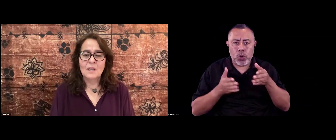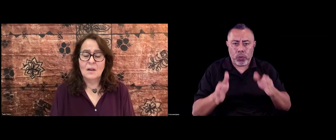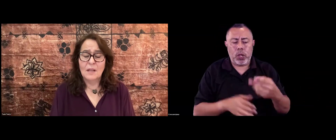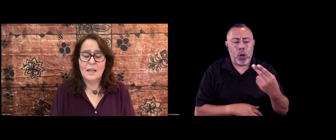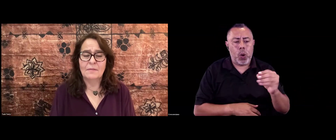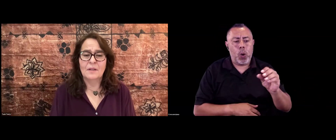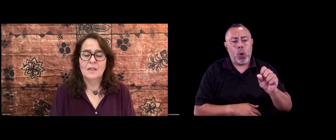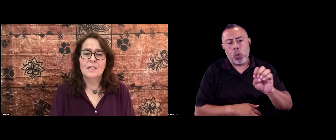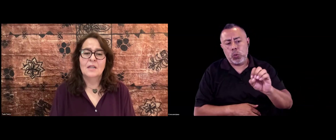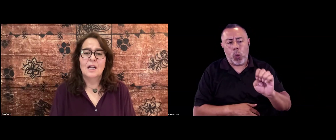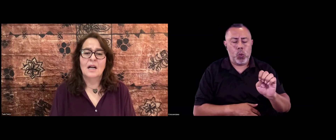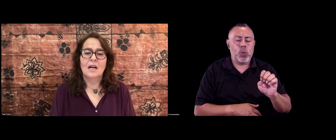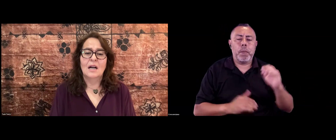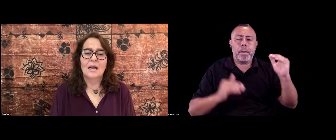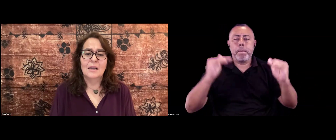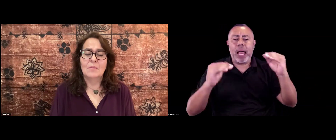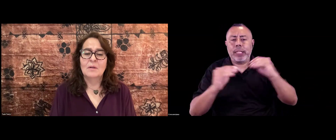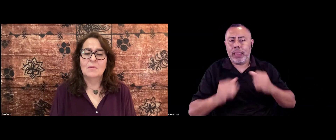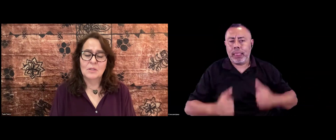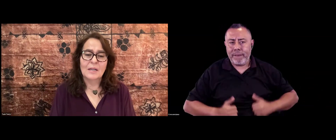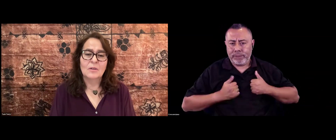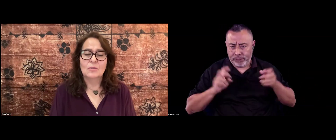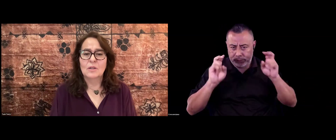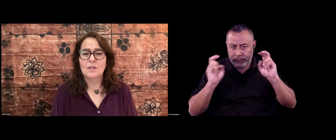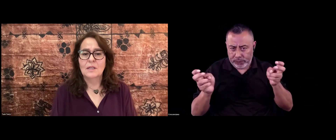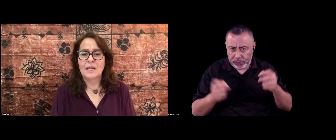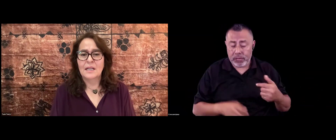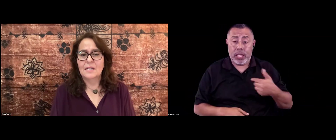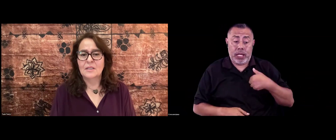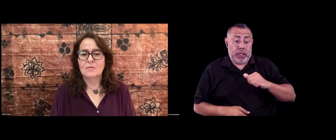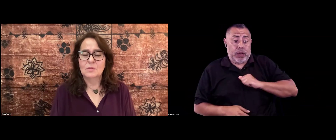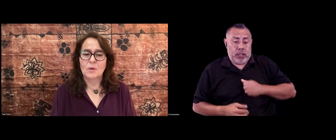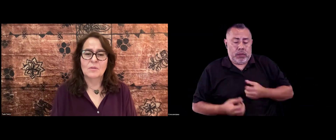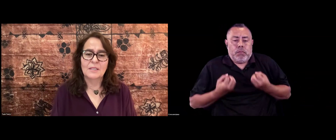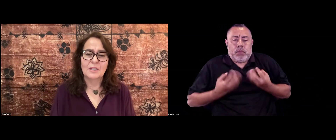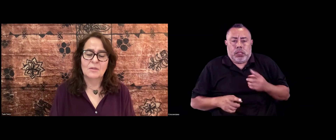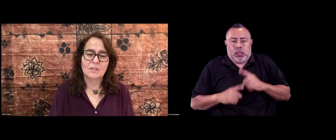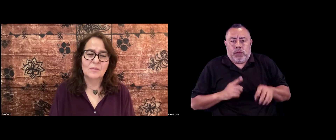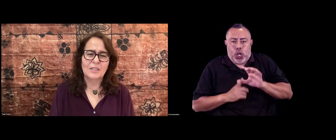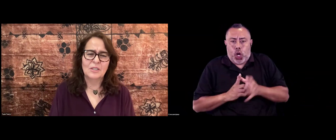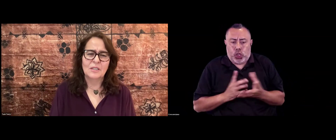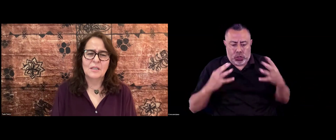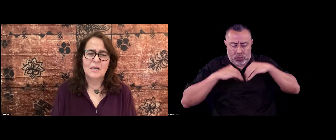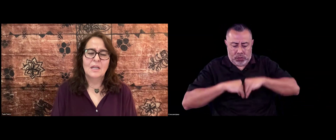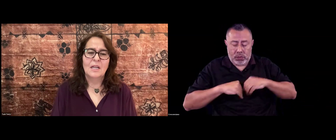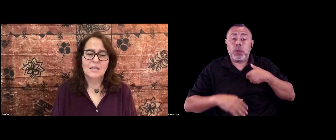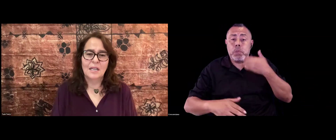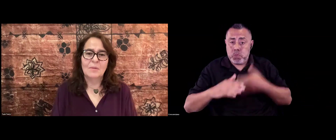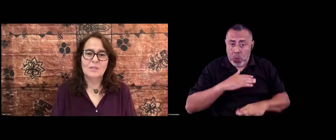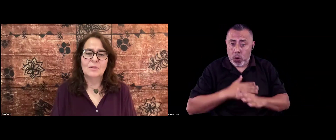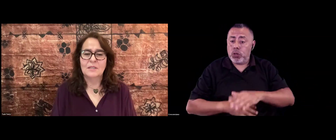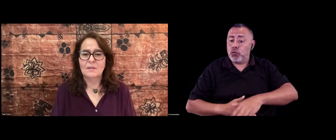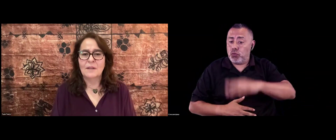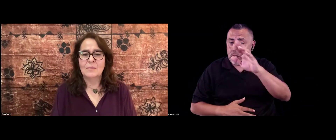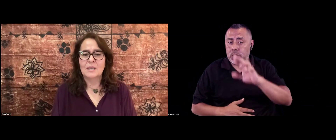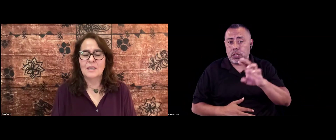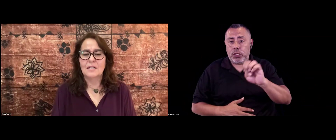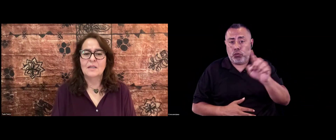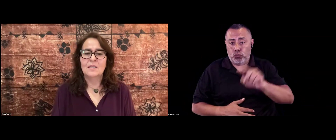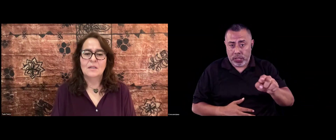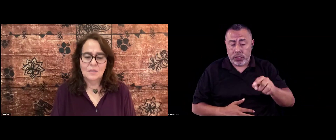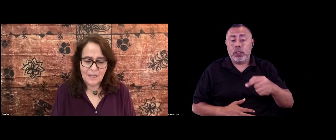Of life. I am multicultural and was born and raised on a reservation. And came into a deaf family.